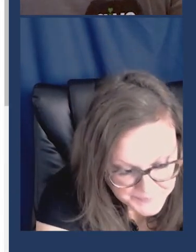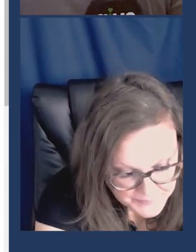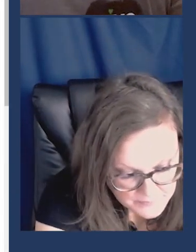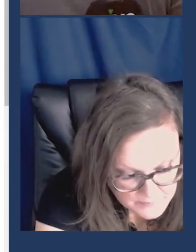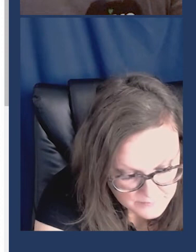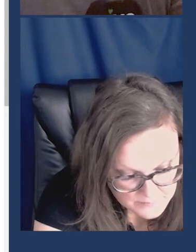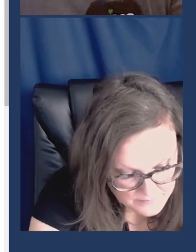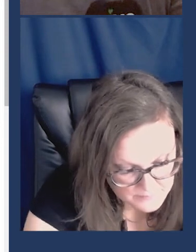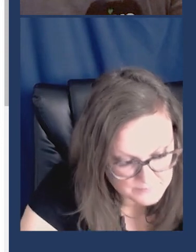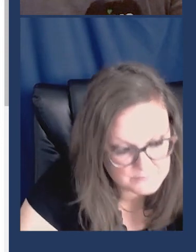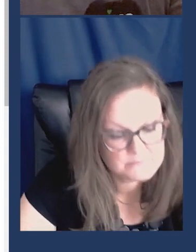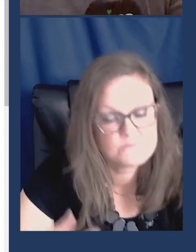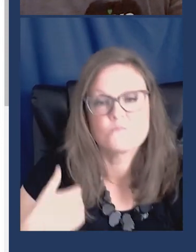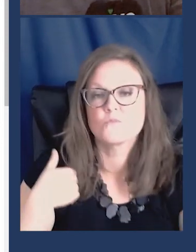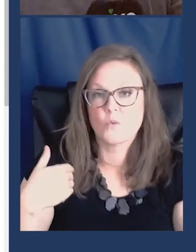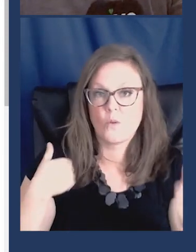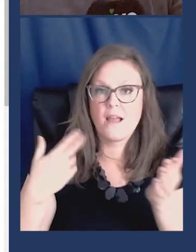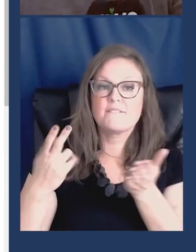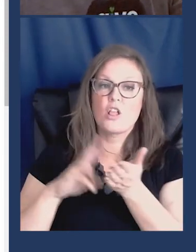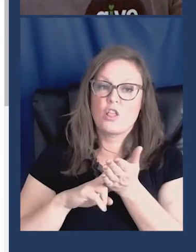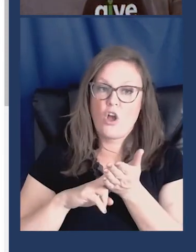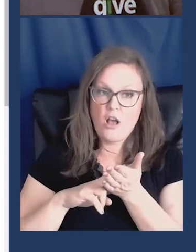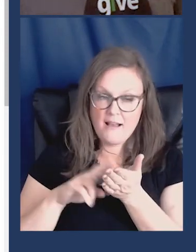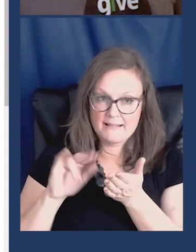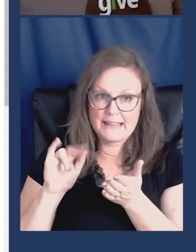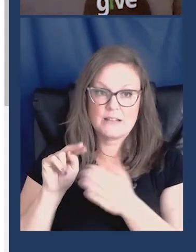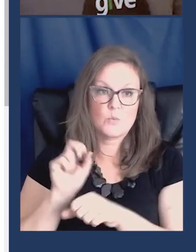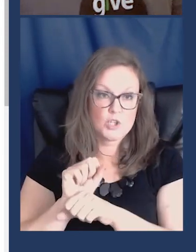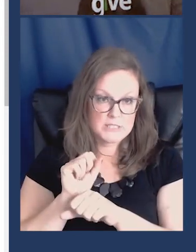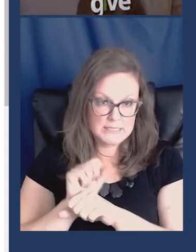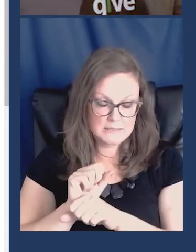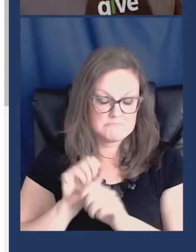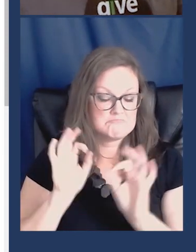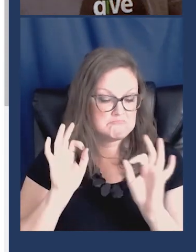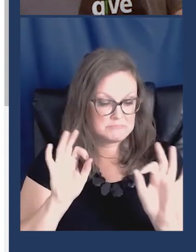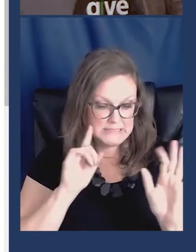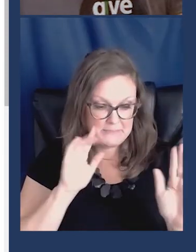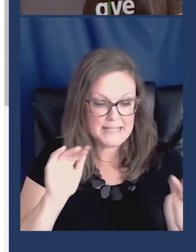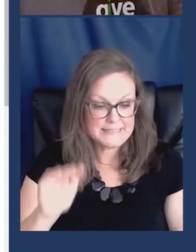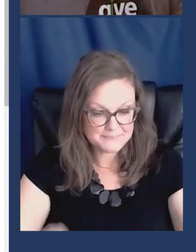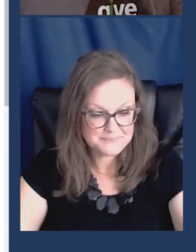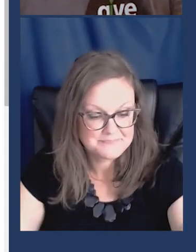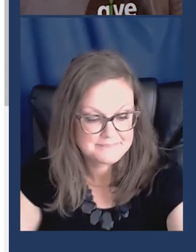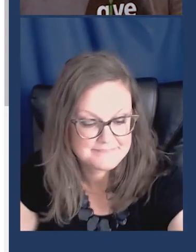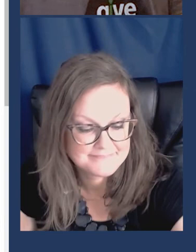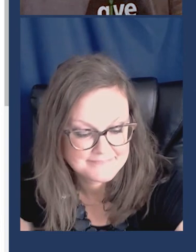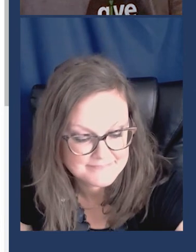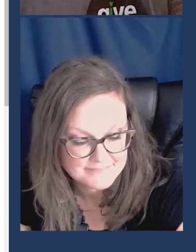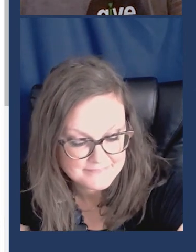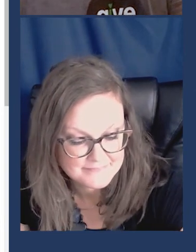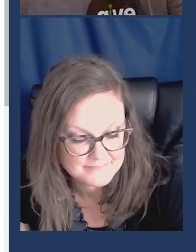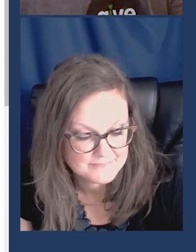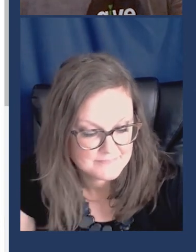That's expected. All right. Let's get... I want to get a...